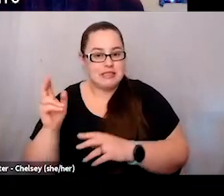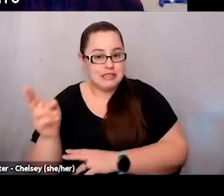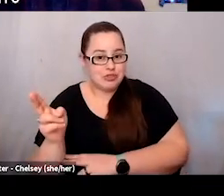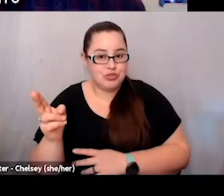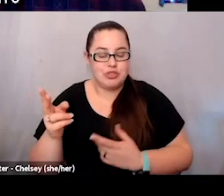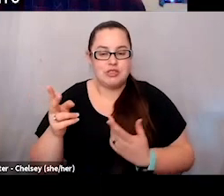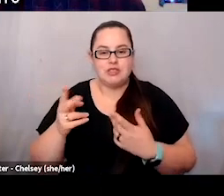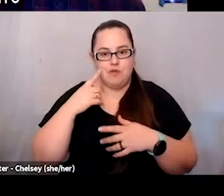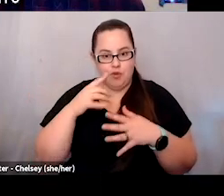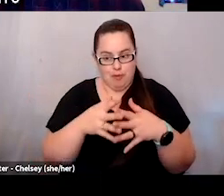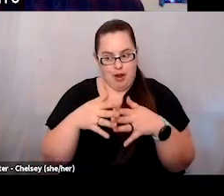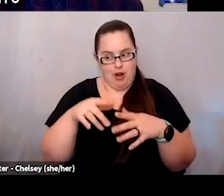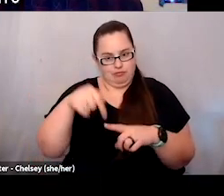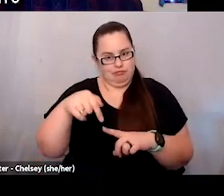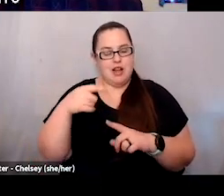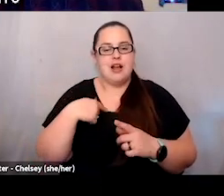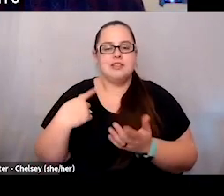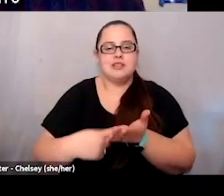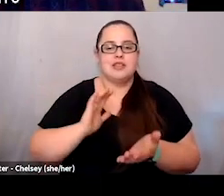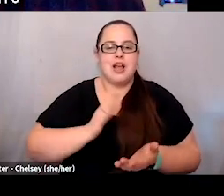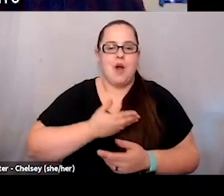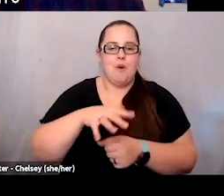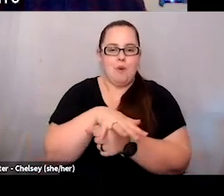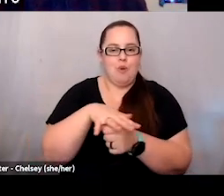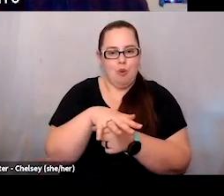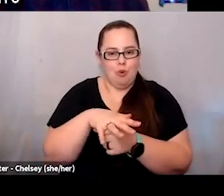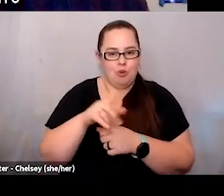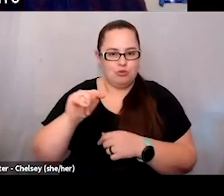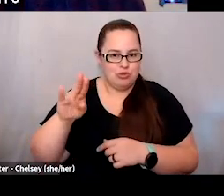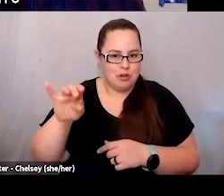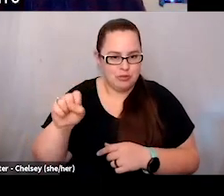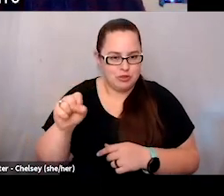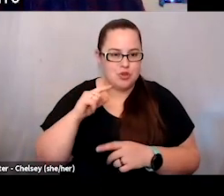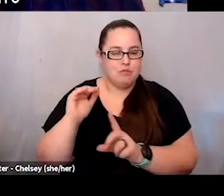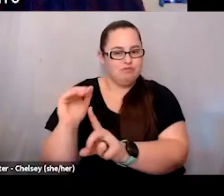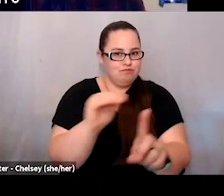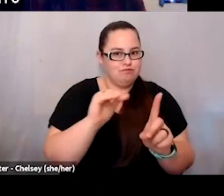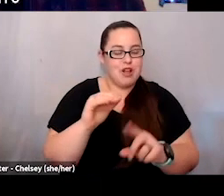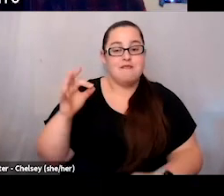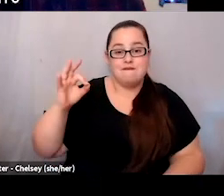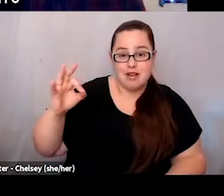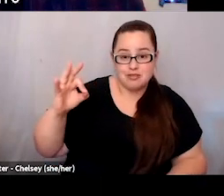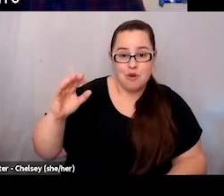our local tribes, and so I always remind people that Fresno and Clovis does sit on